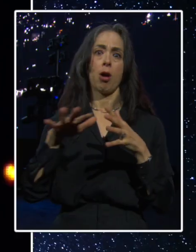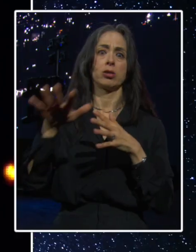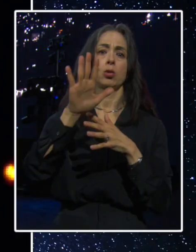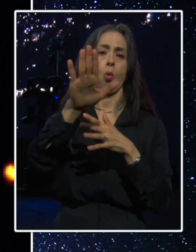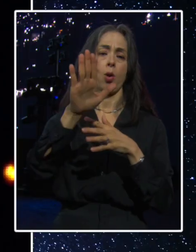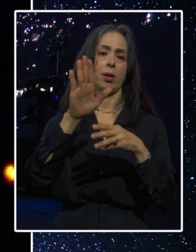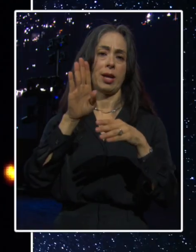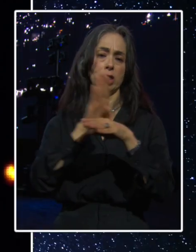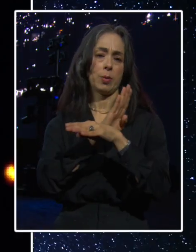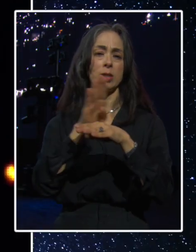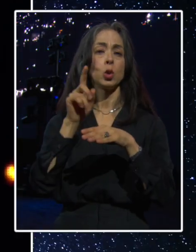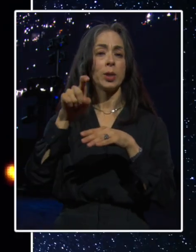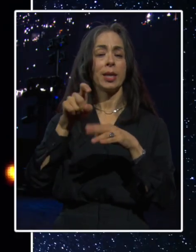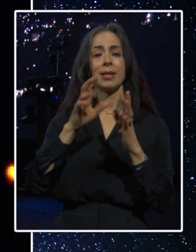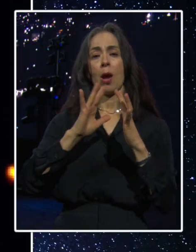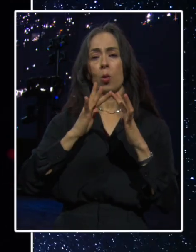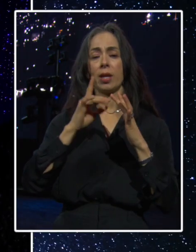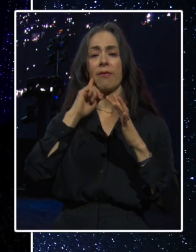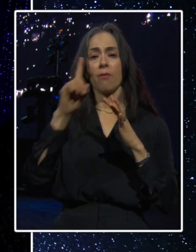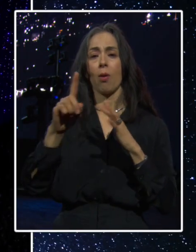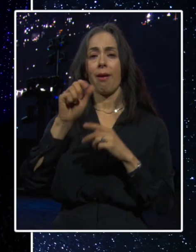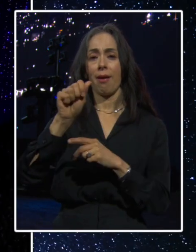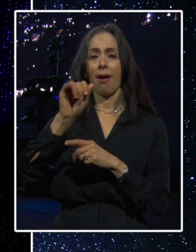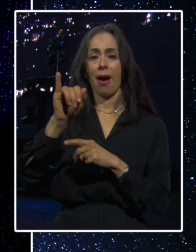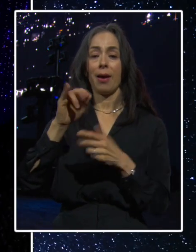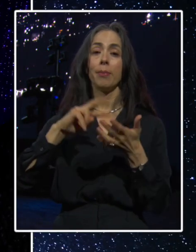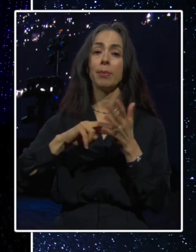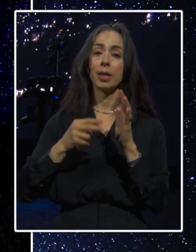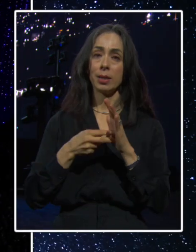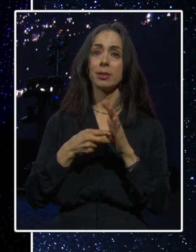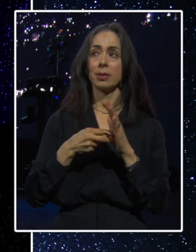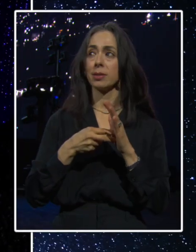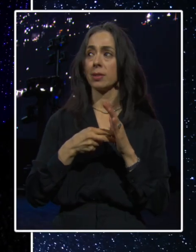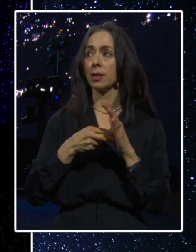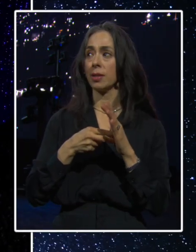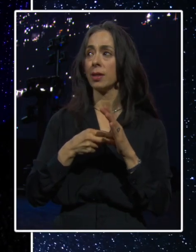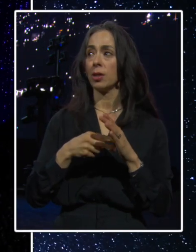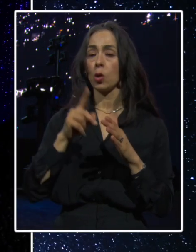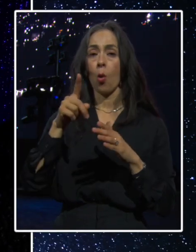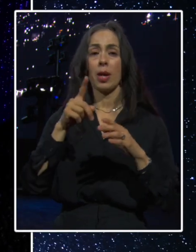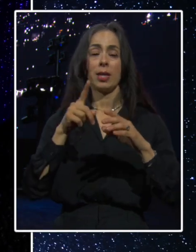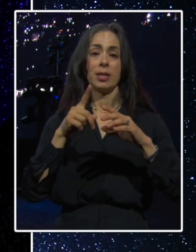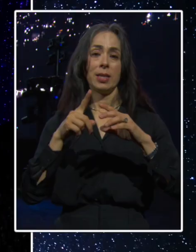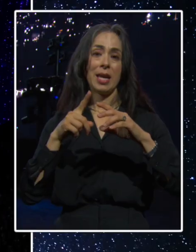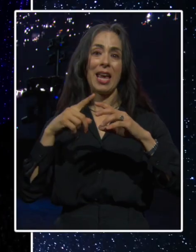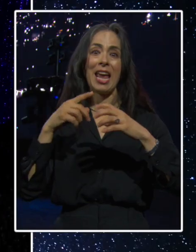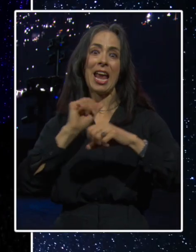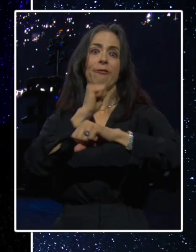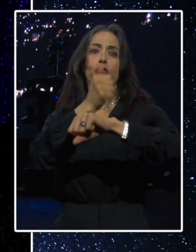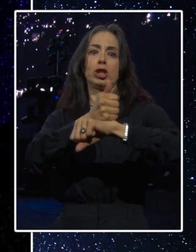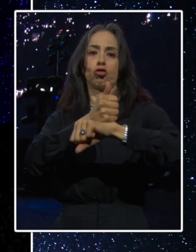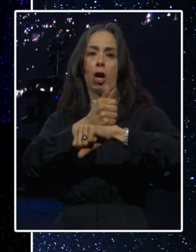You need networking for AI, which means upgrading your infrastructure so you can address the demands of AI.